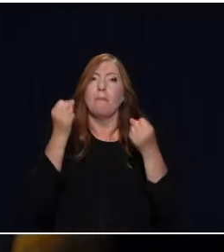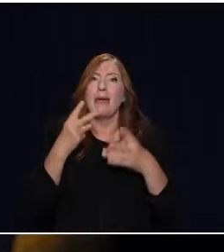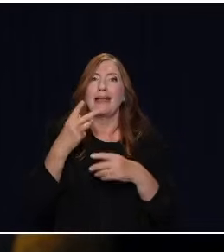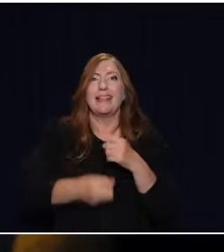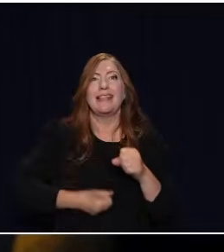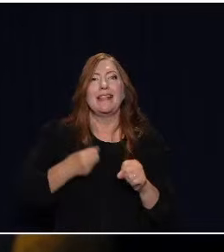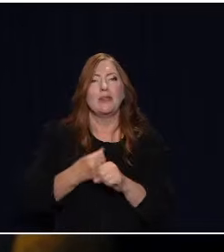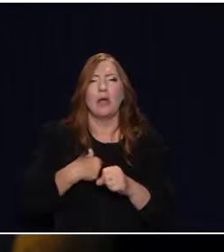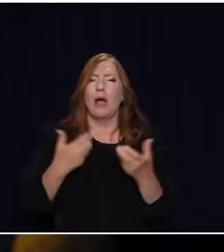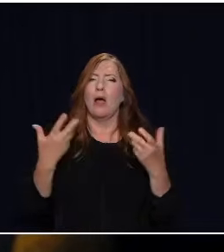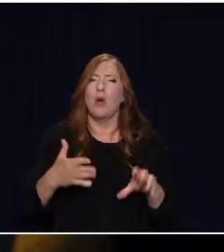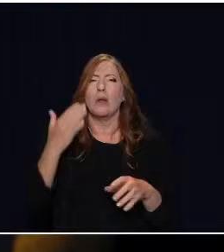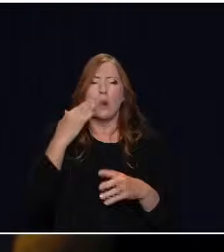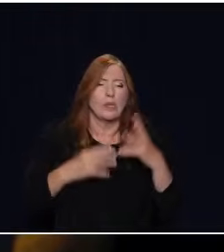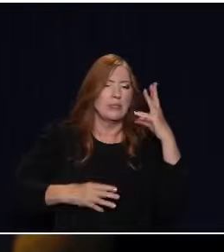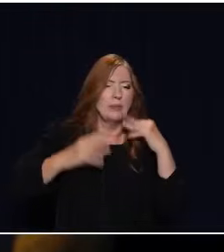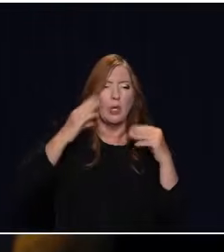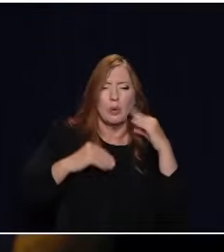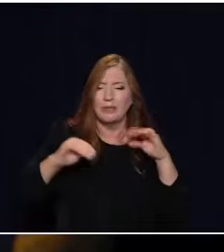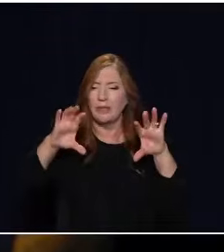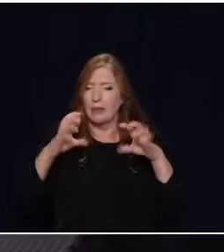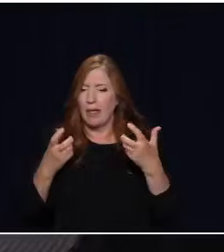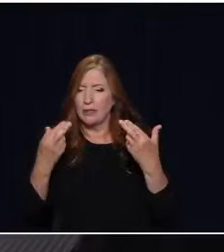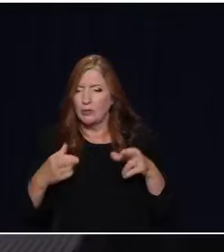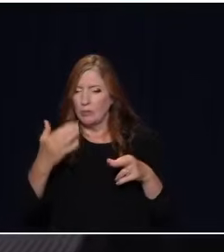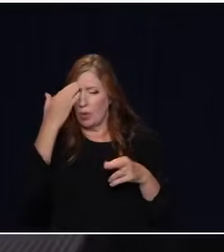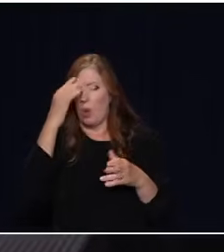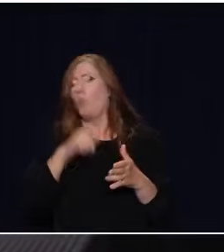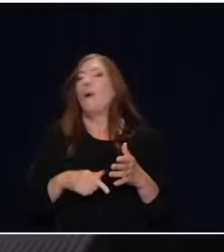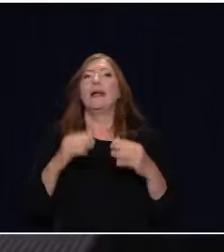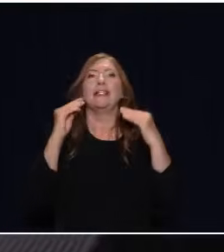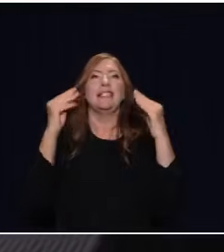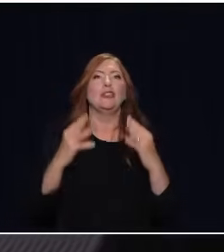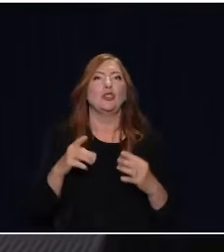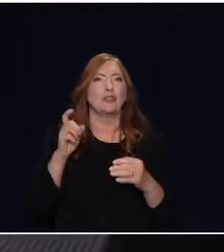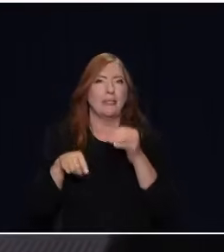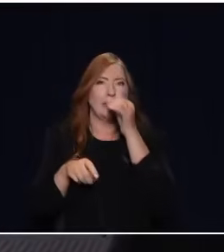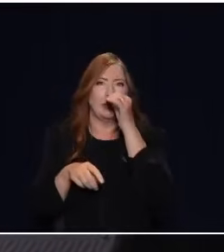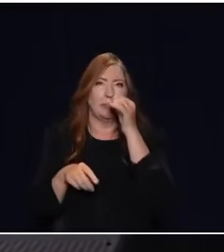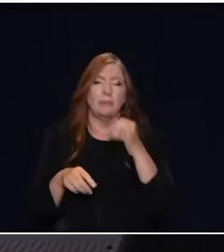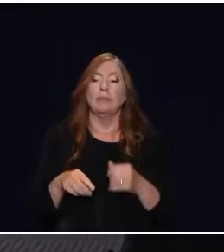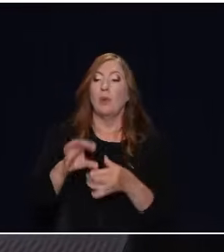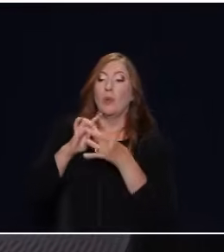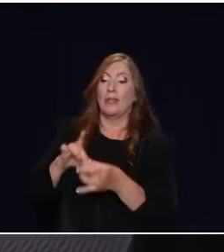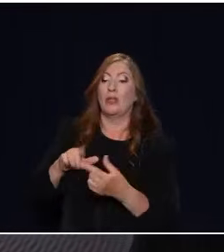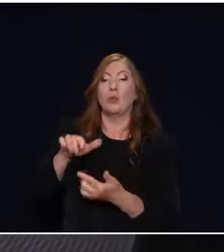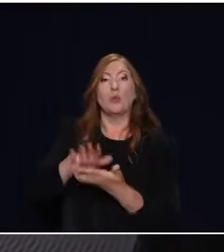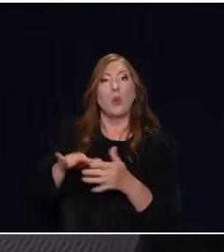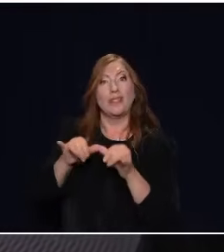BECAUSE I HAVE BEEN IN THE CLASSROOM FOR SO MANY YEARS. I KNOW WHAT IT IS LIKE IN THE CLASSROOM.